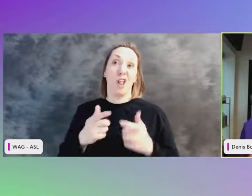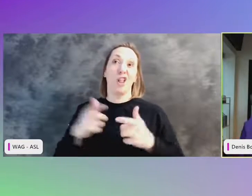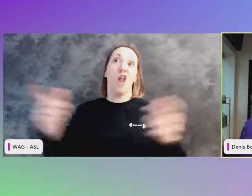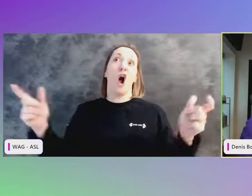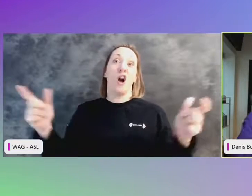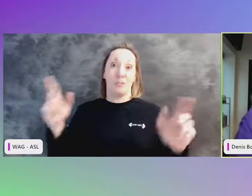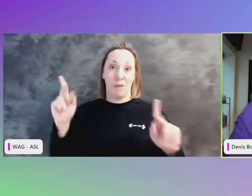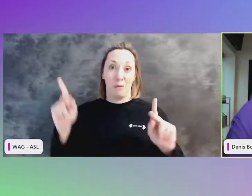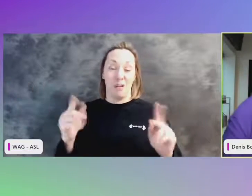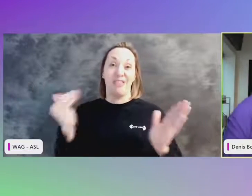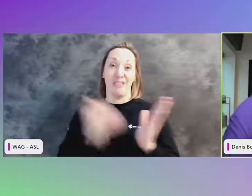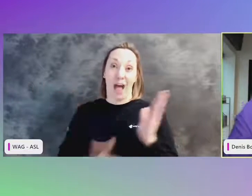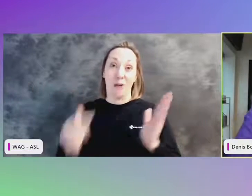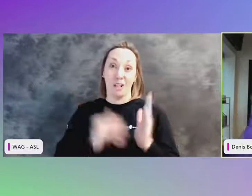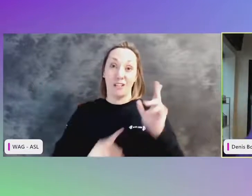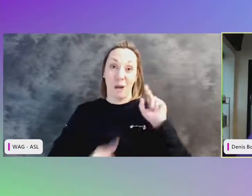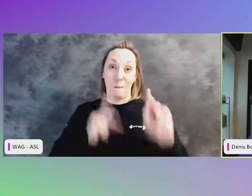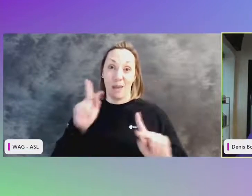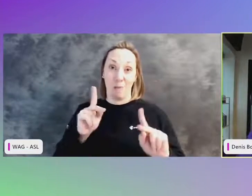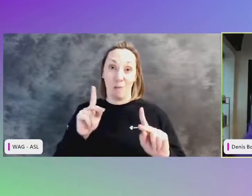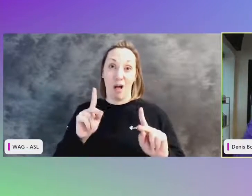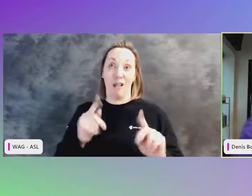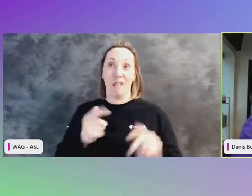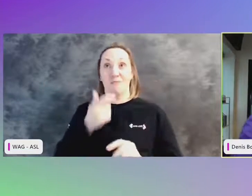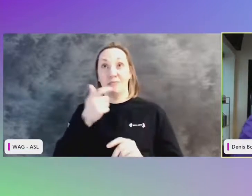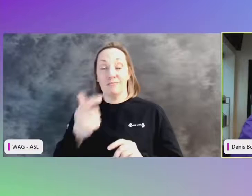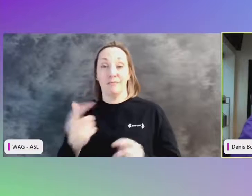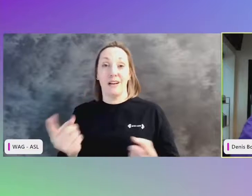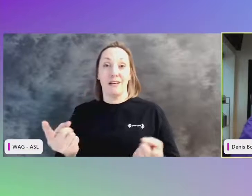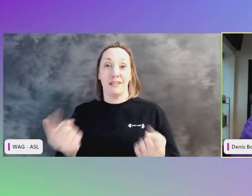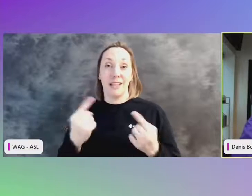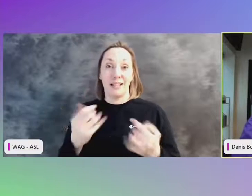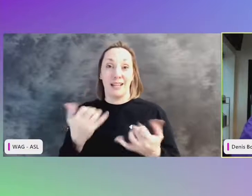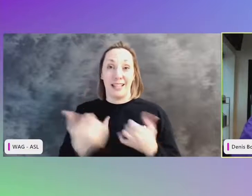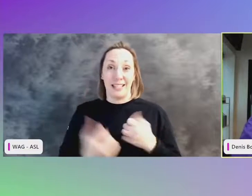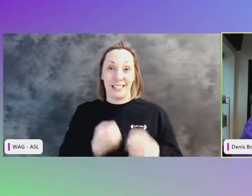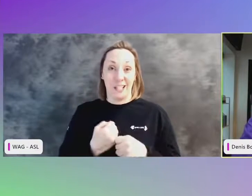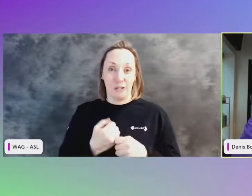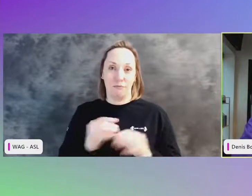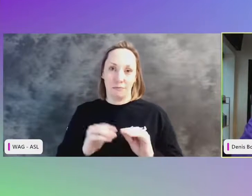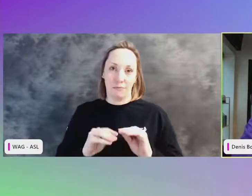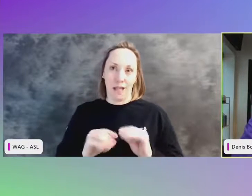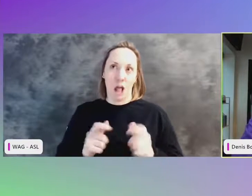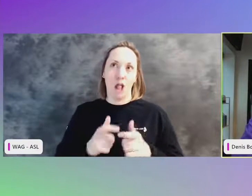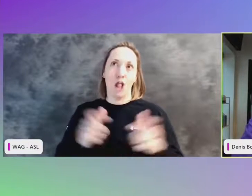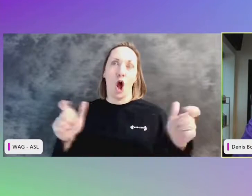communicating to a group of people. Arguably a large group of people. We have thousands of people attending